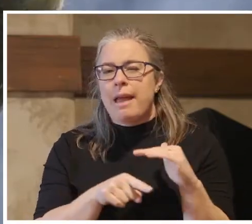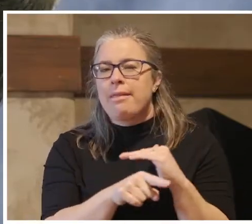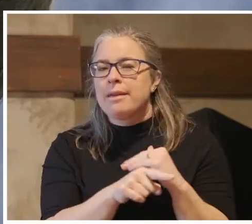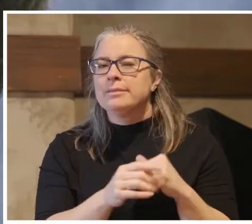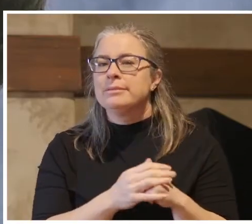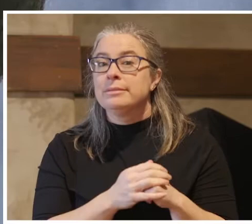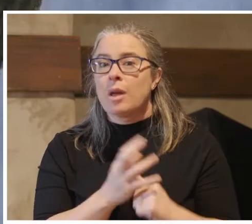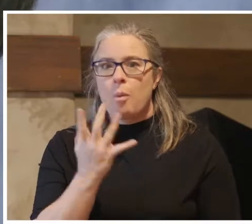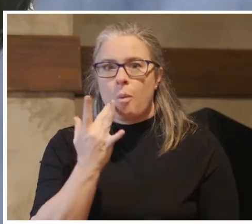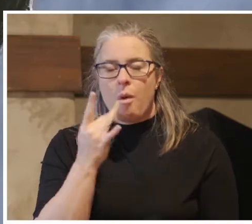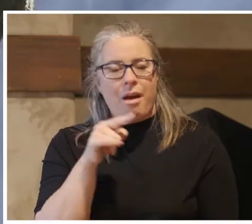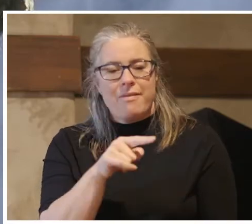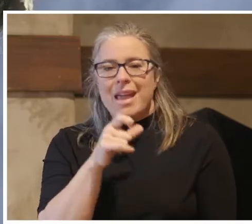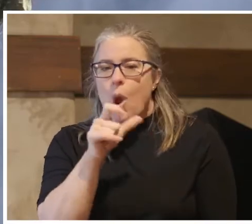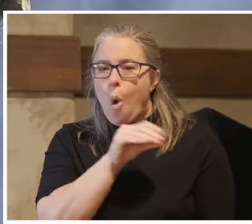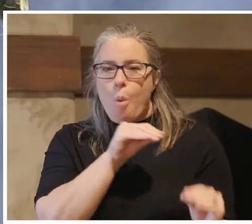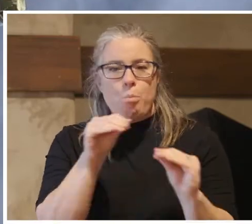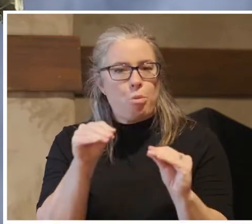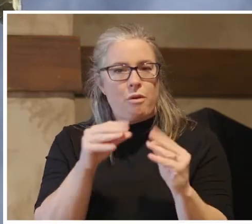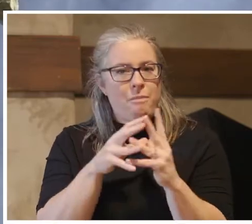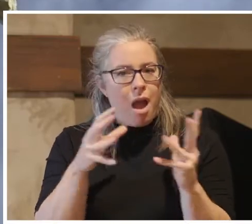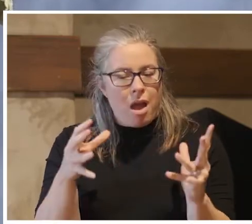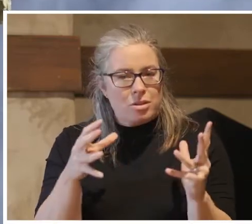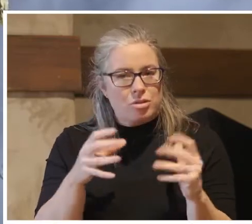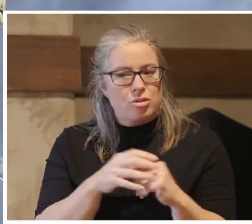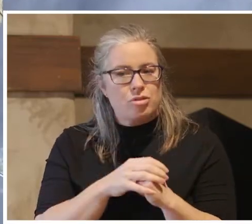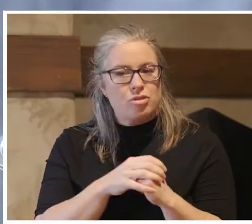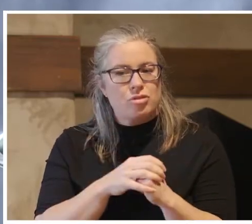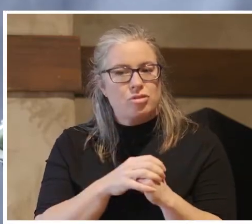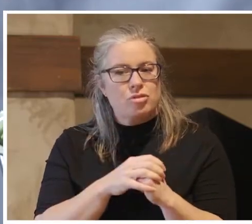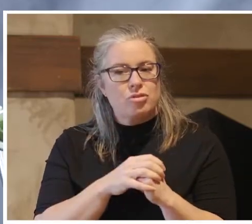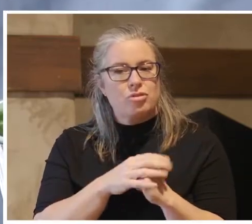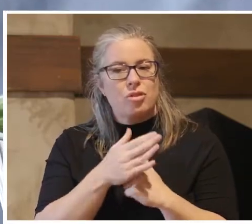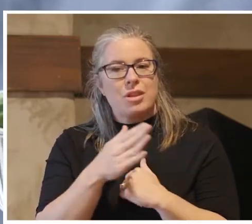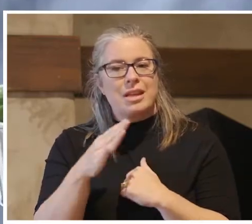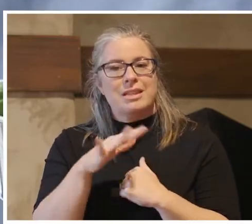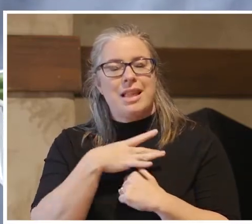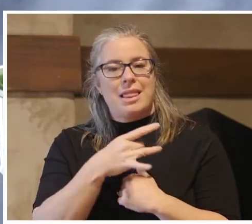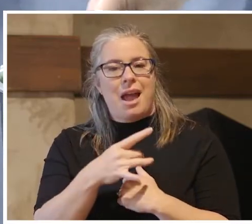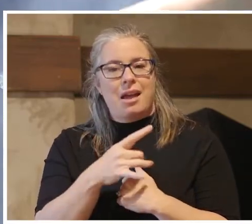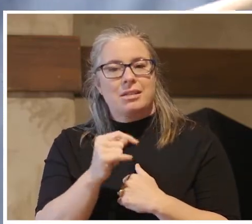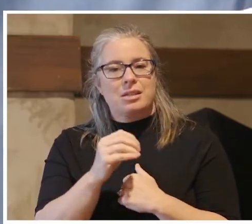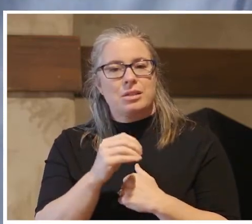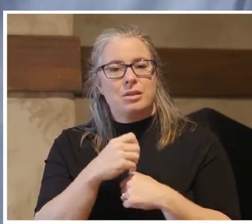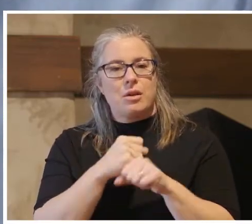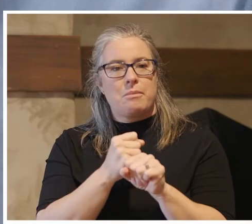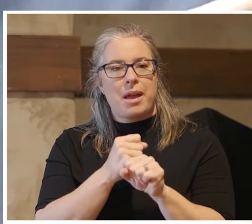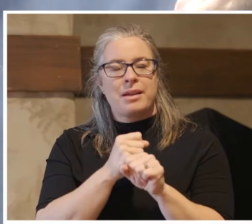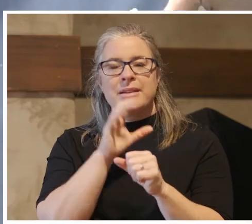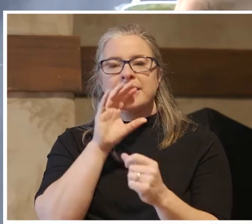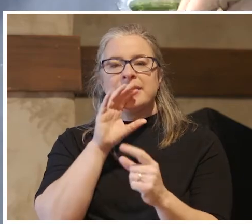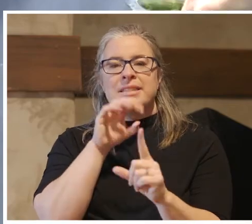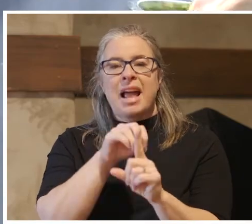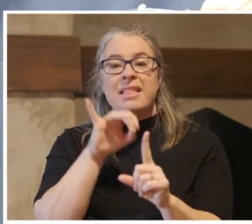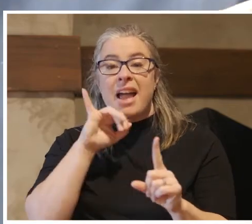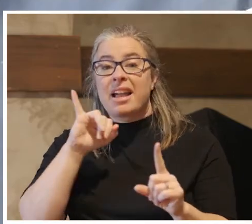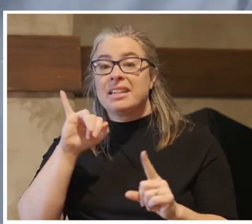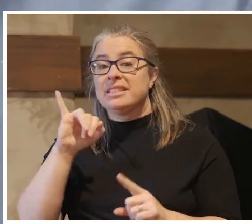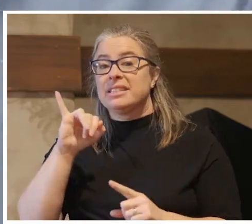Because they don't move very much, so there are things that like to make a snack out of them, like jaguars and eagles,